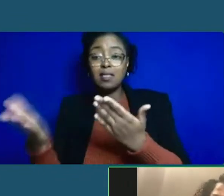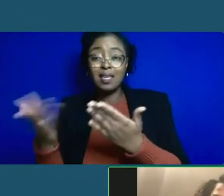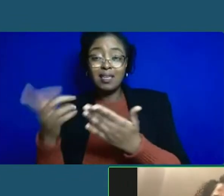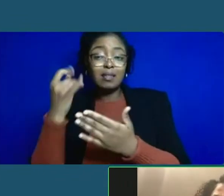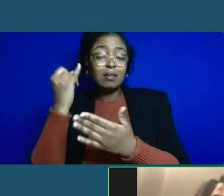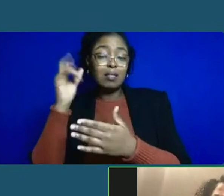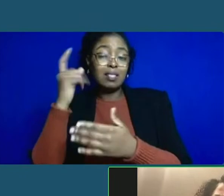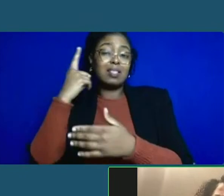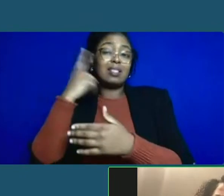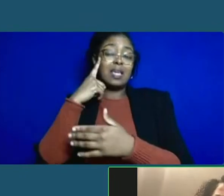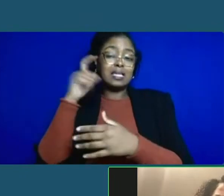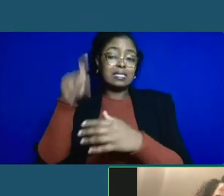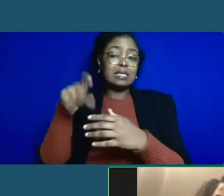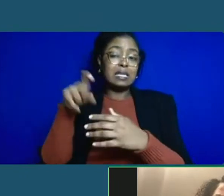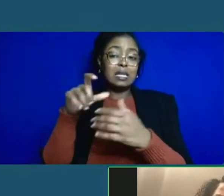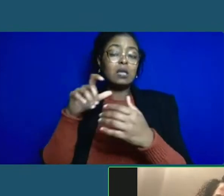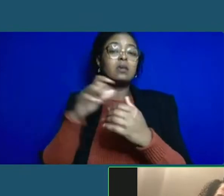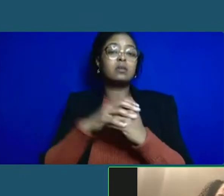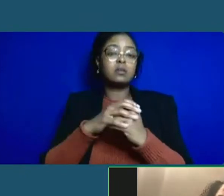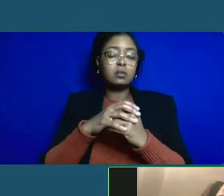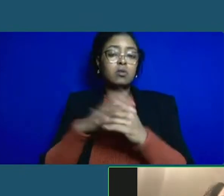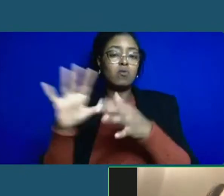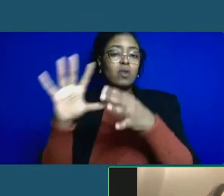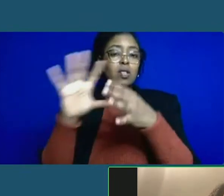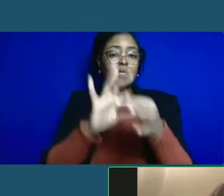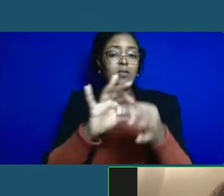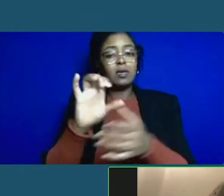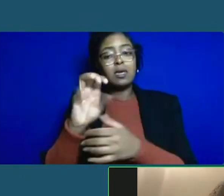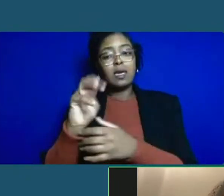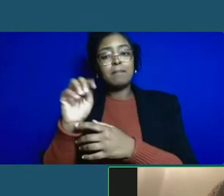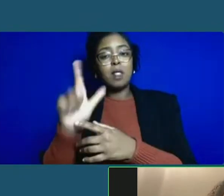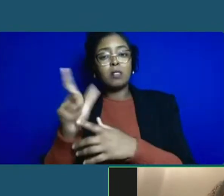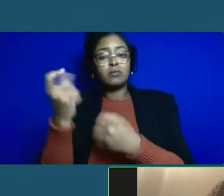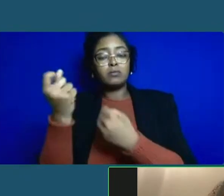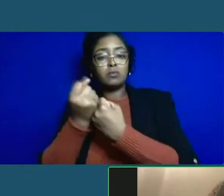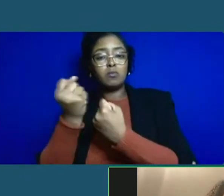the line as well. Who is happy to share anything? In addition